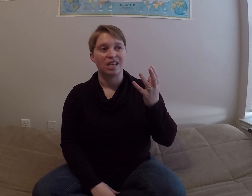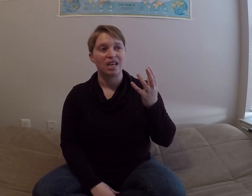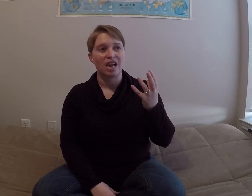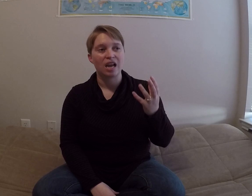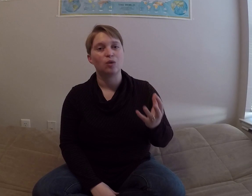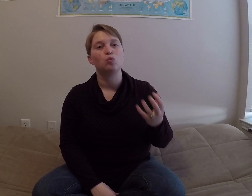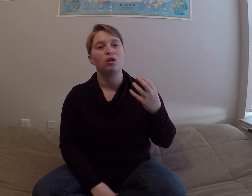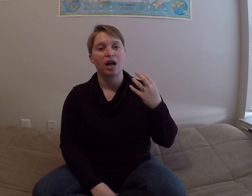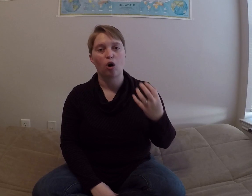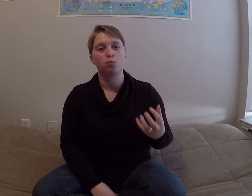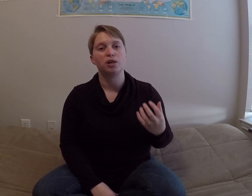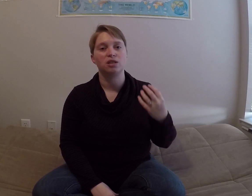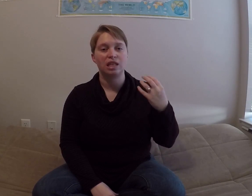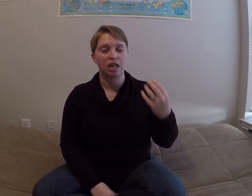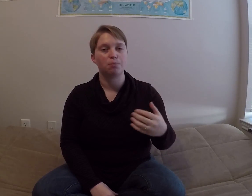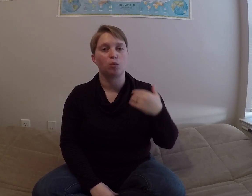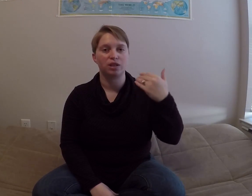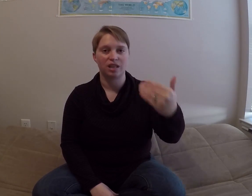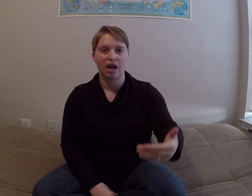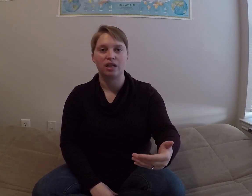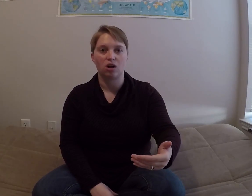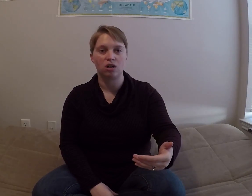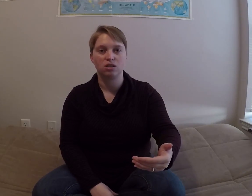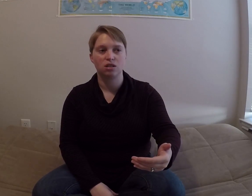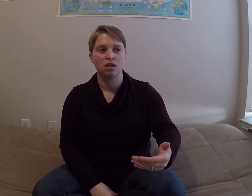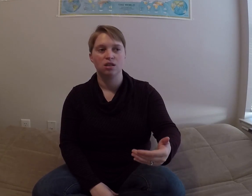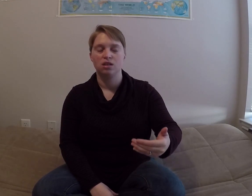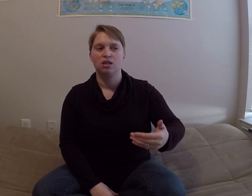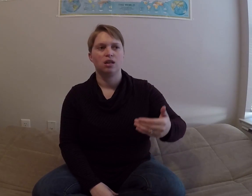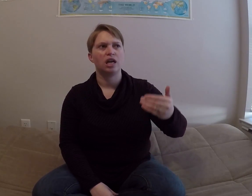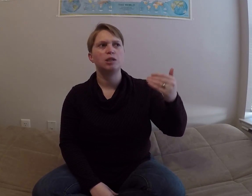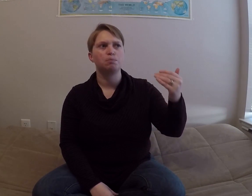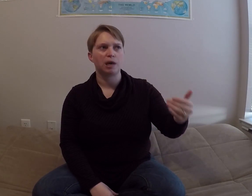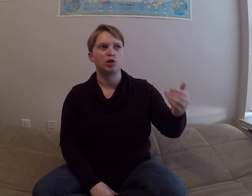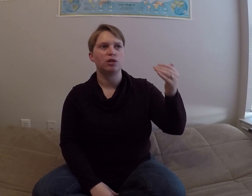It will help us keep up with the dialogs.